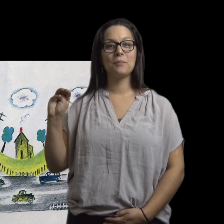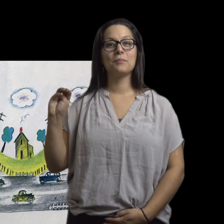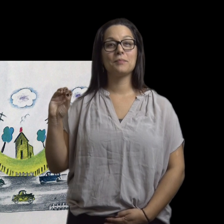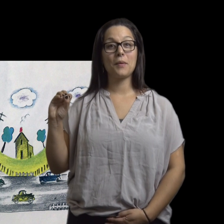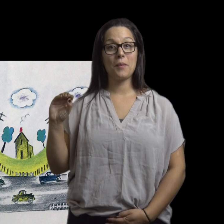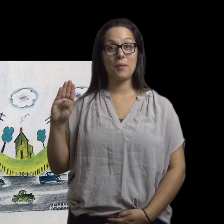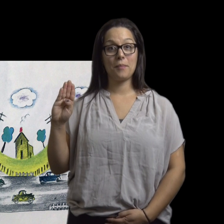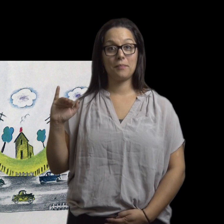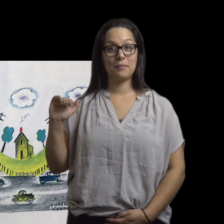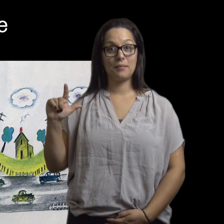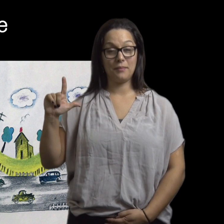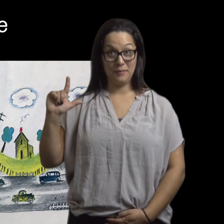Automobile